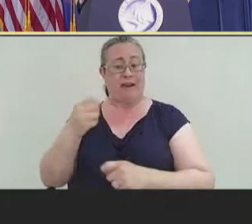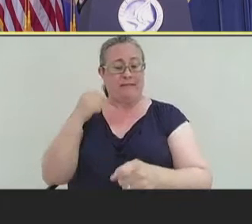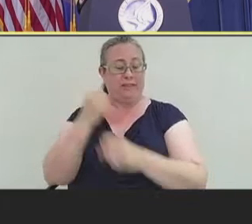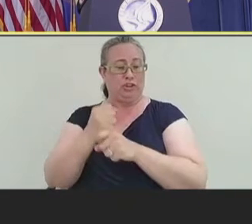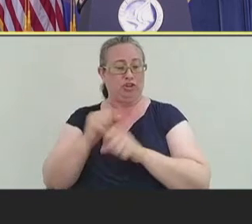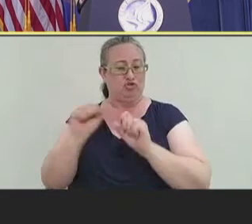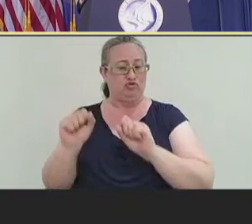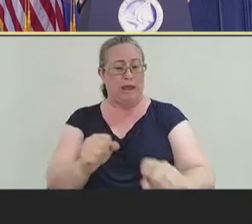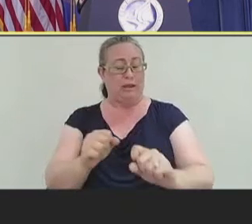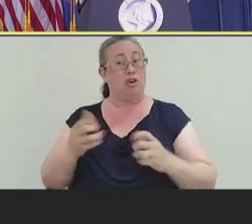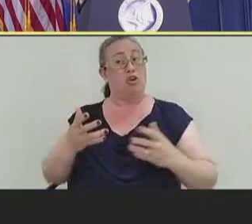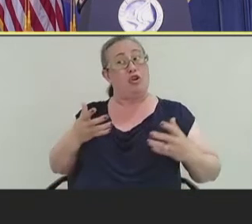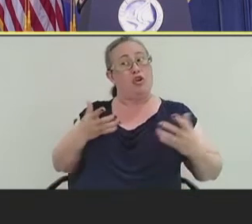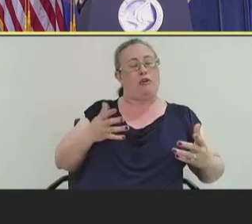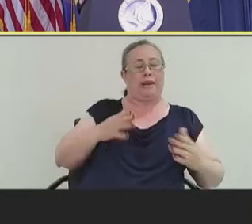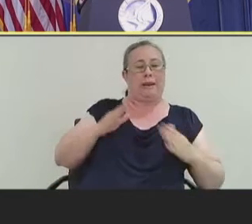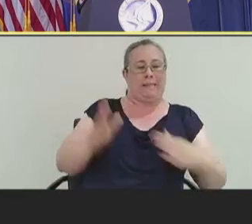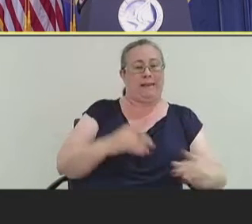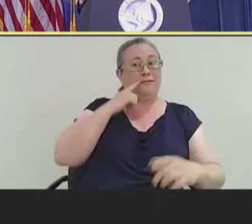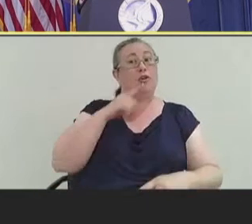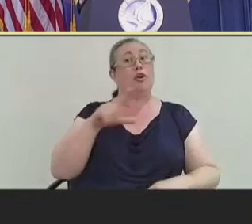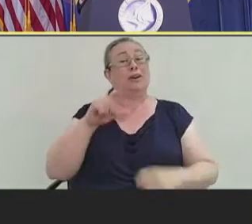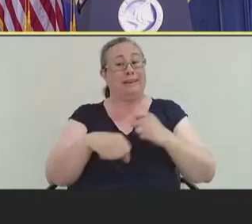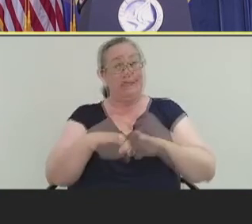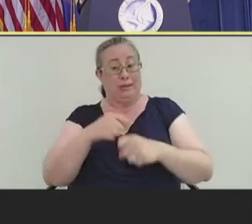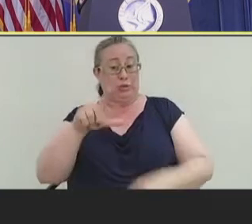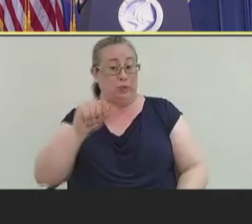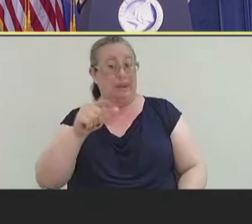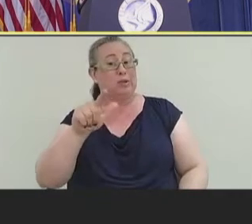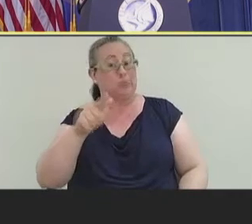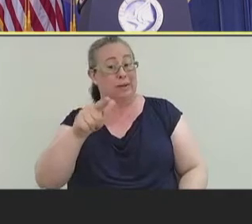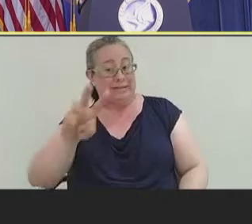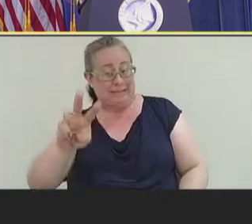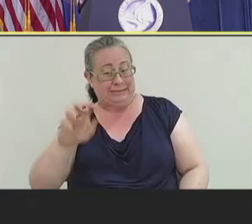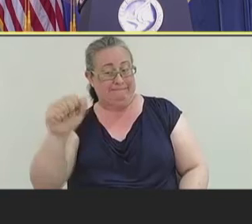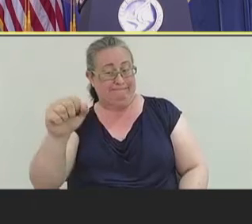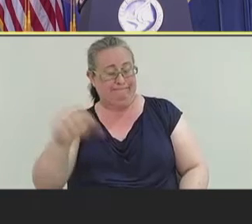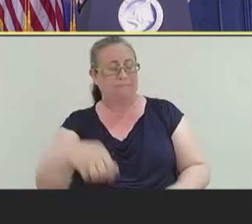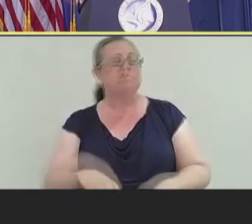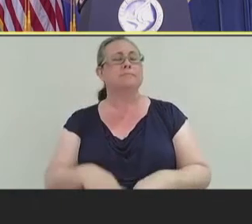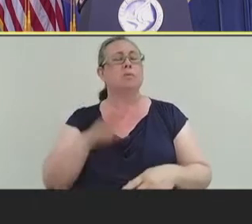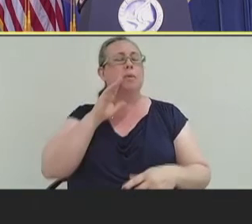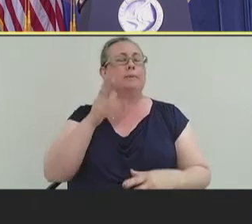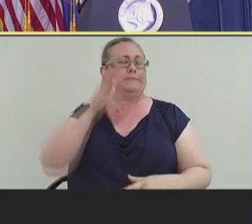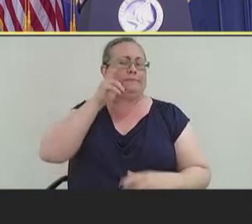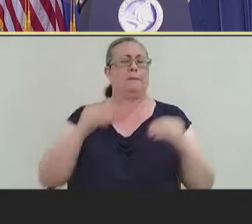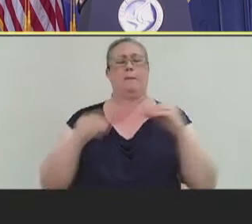planning for 2026. You will hear more about these efforts tomorrow. And I really hope that